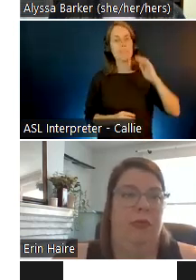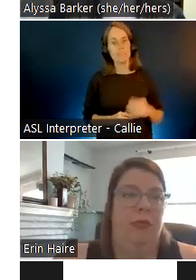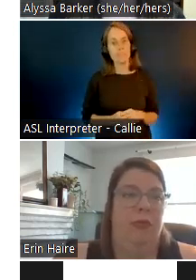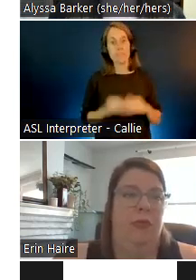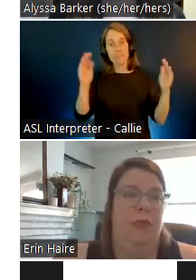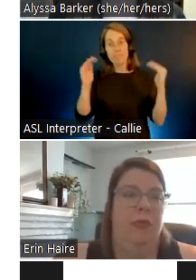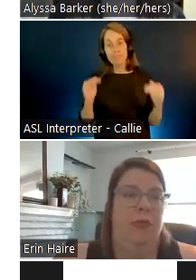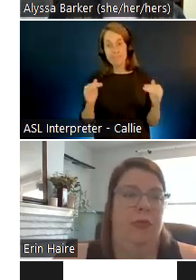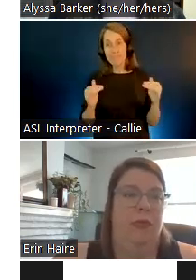listen